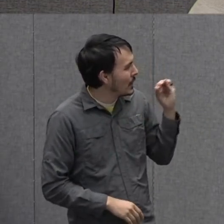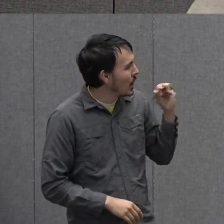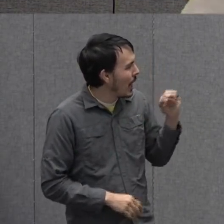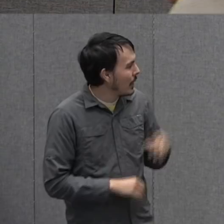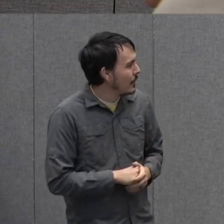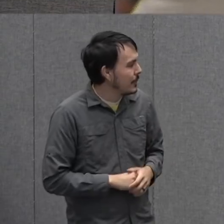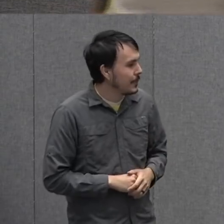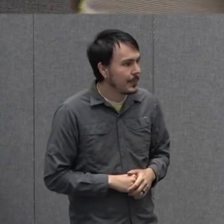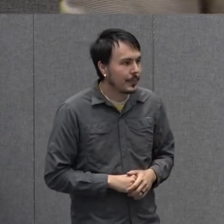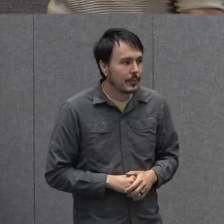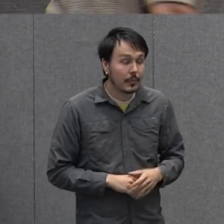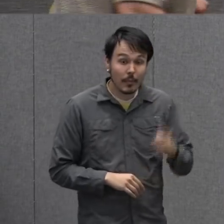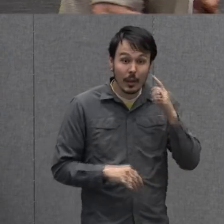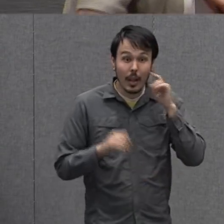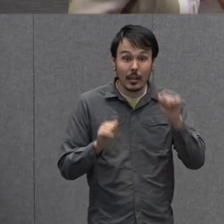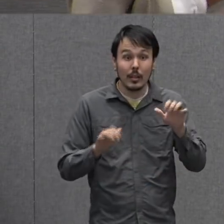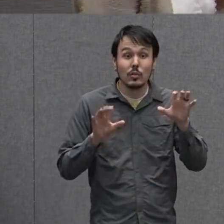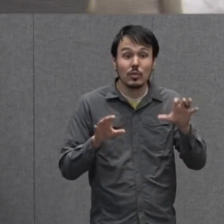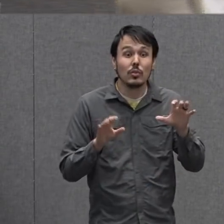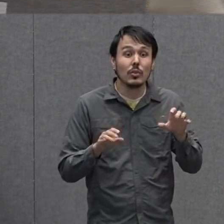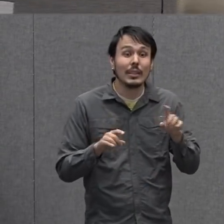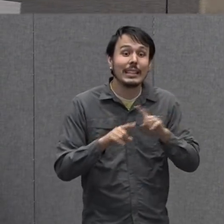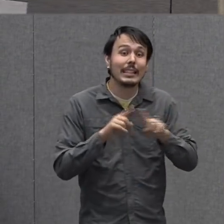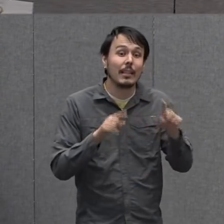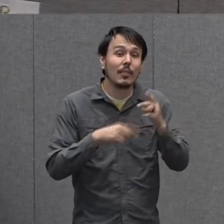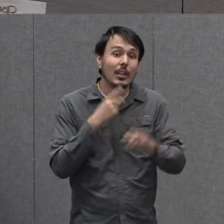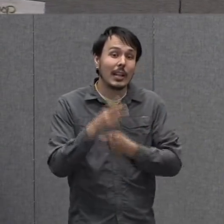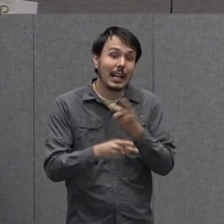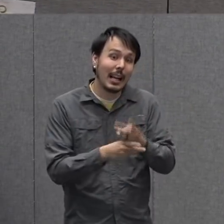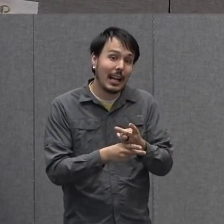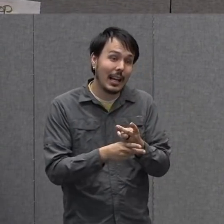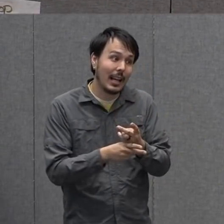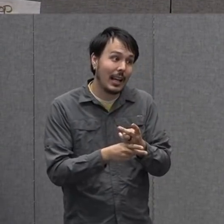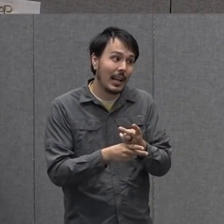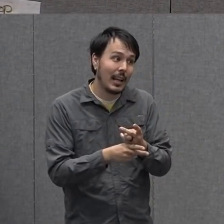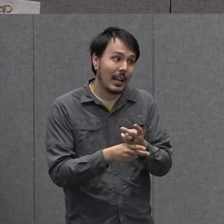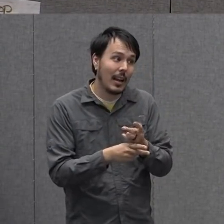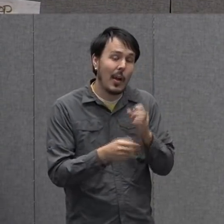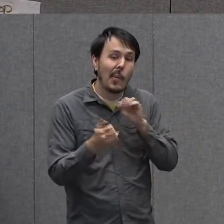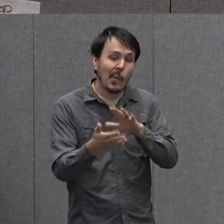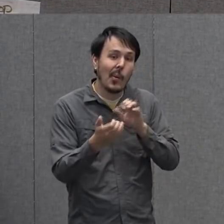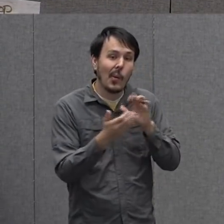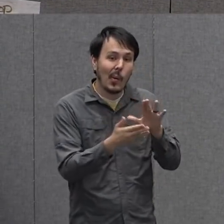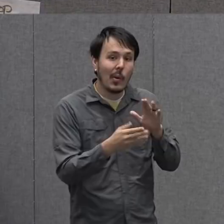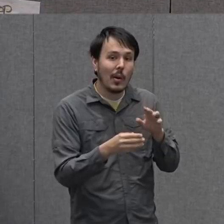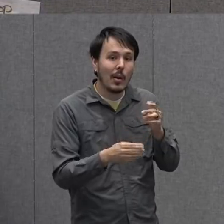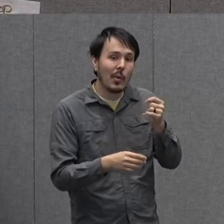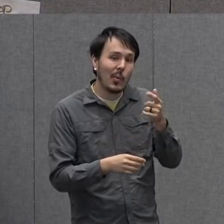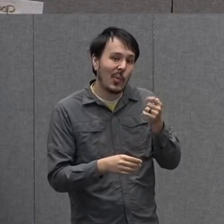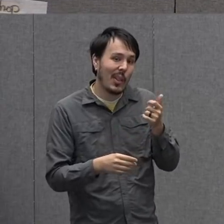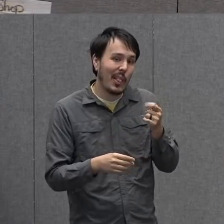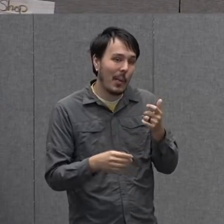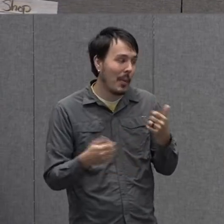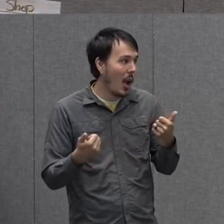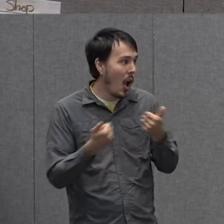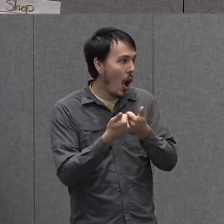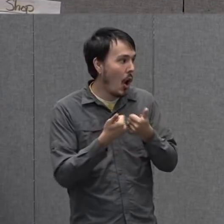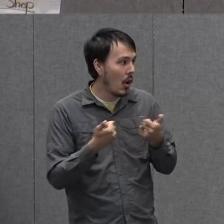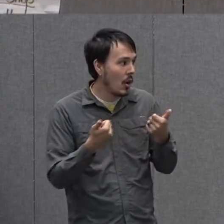I thought that we could do another variation of this. But with a little bit harder numbers.